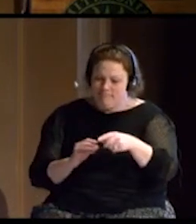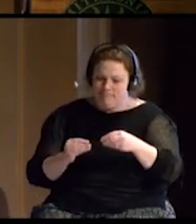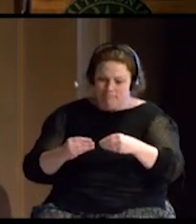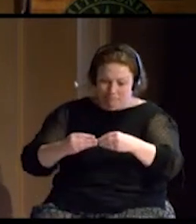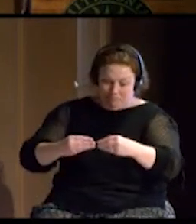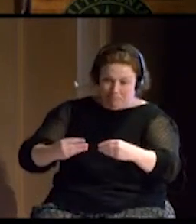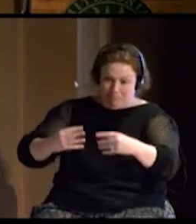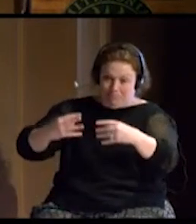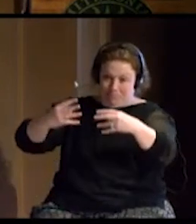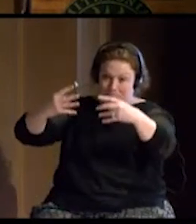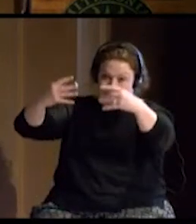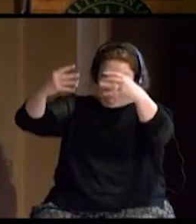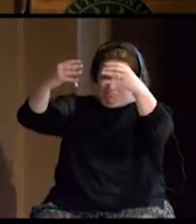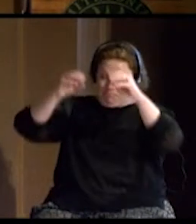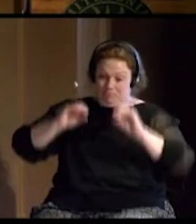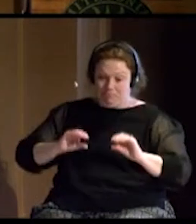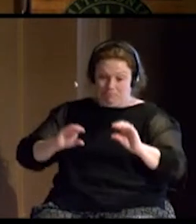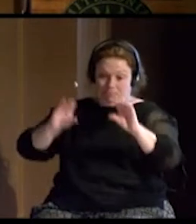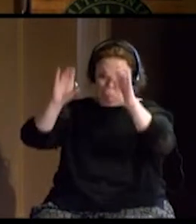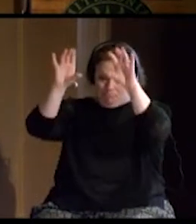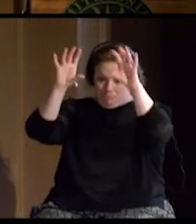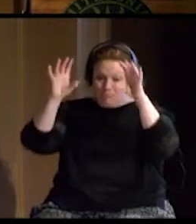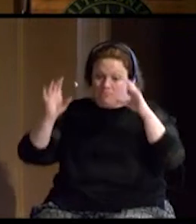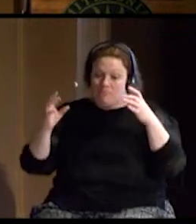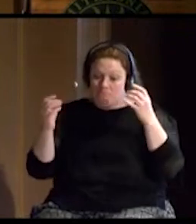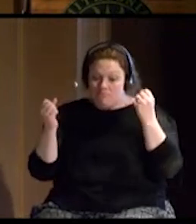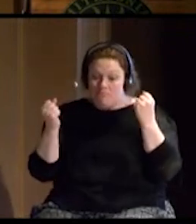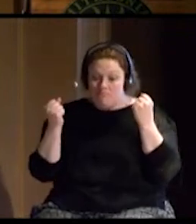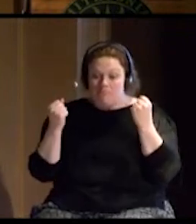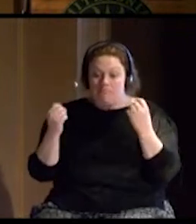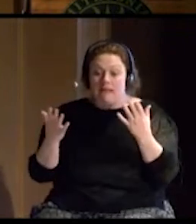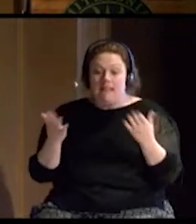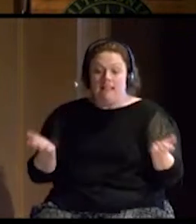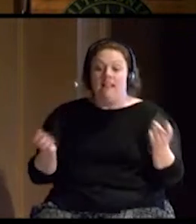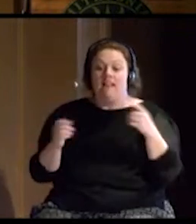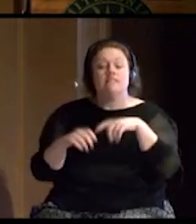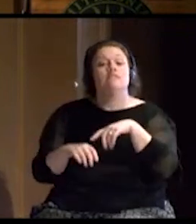there have been numerous losers, represented by the extinct groups,